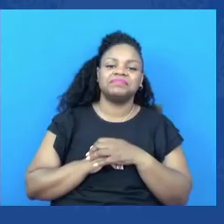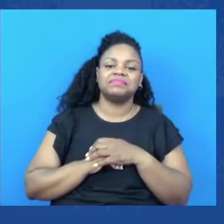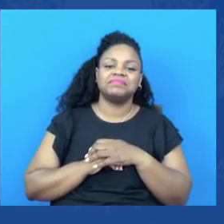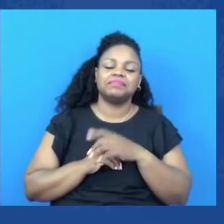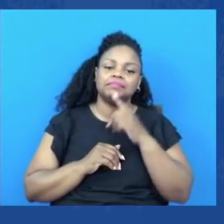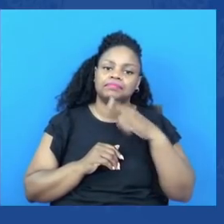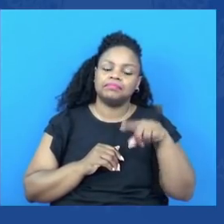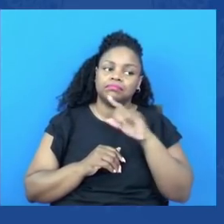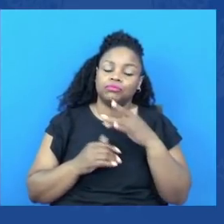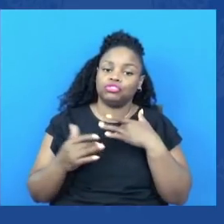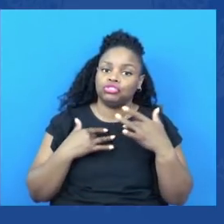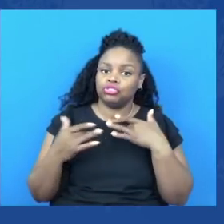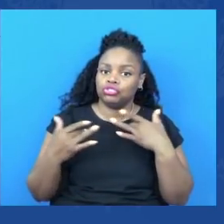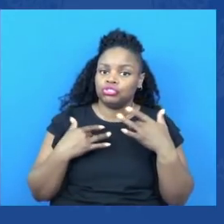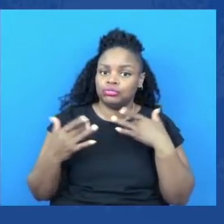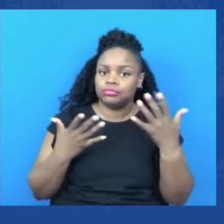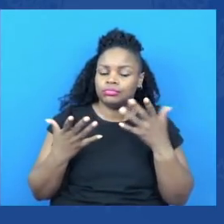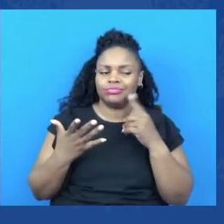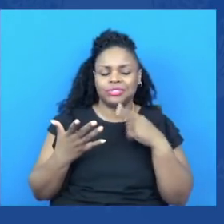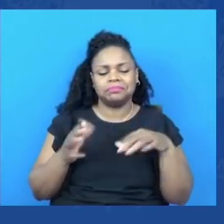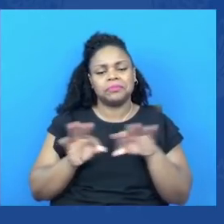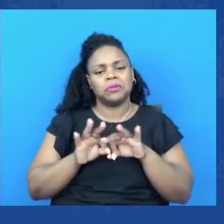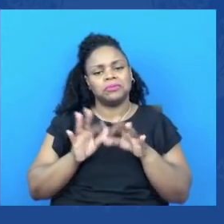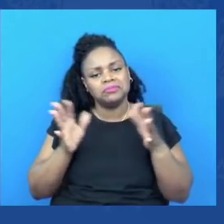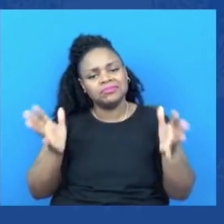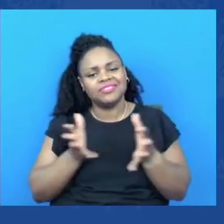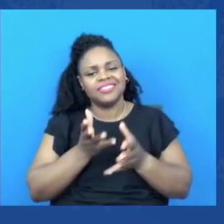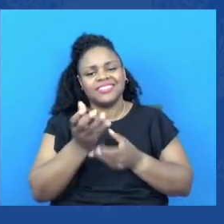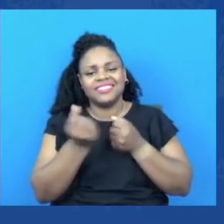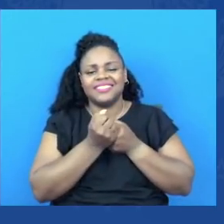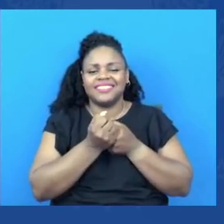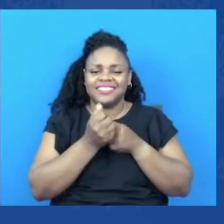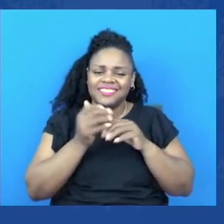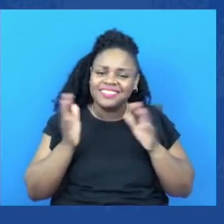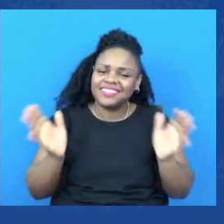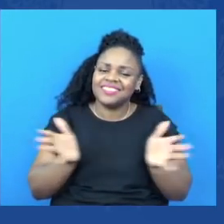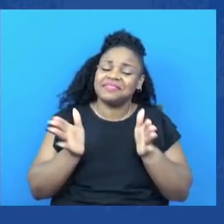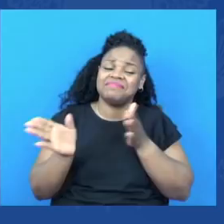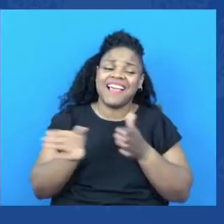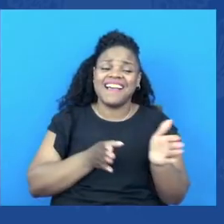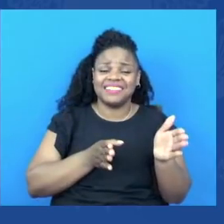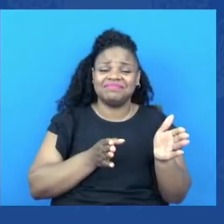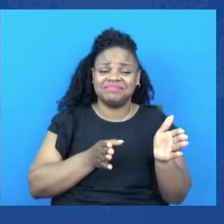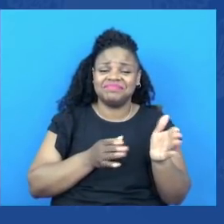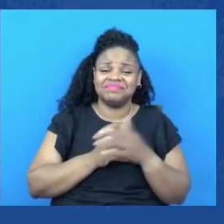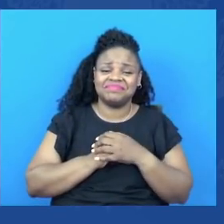to still make billions of dollars, as they have a right to do, but will address one of the largest out-of-pocket